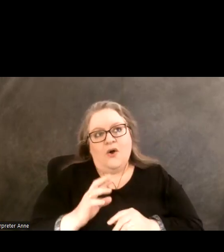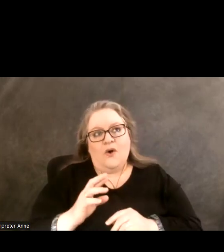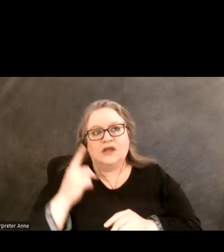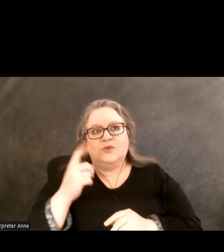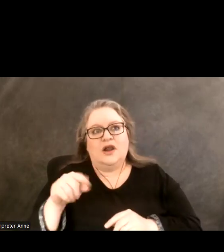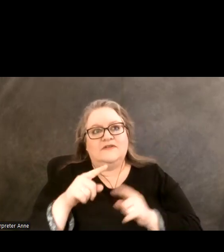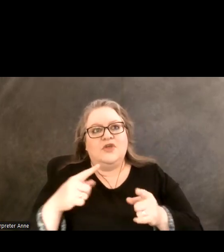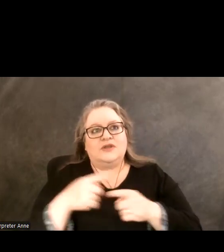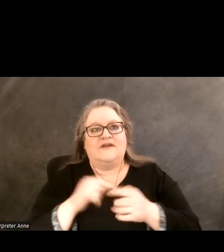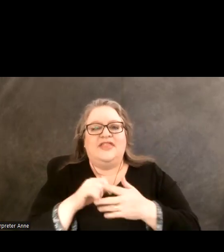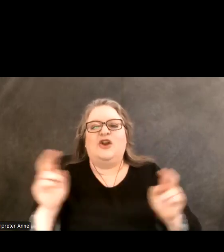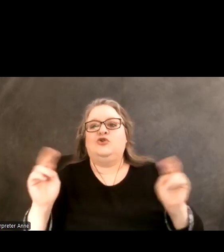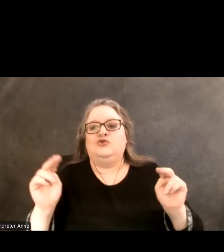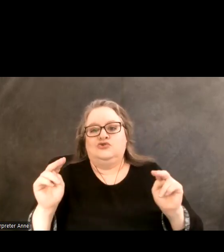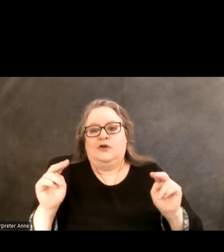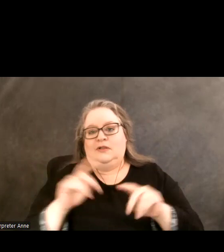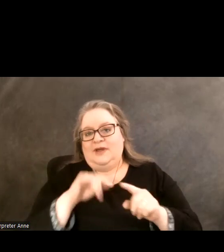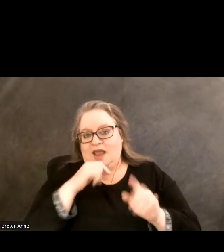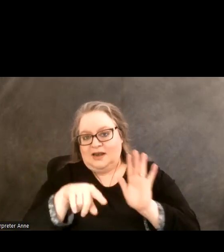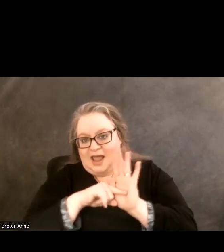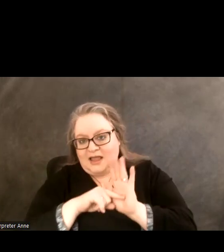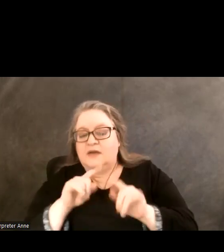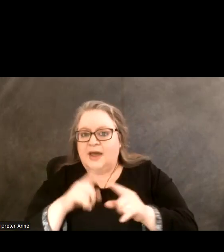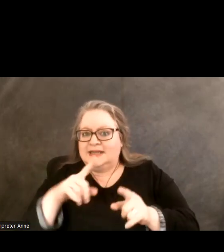that's neutral but not negative but it is a conundrum, and it is